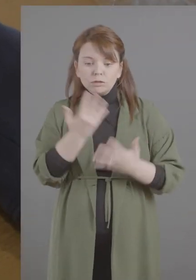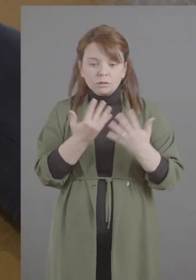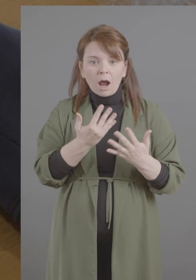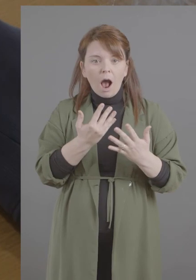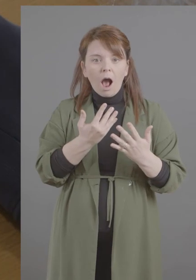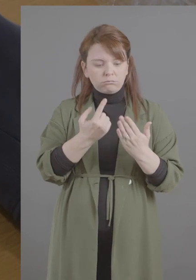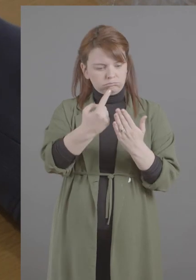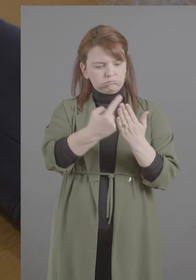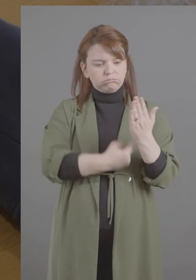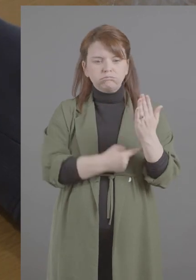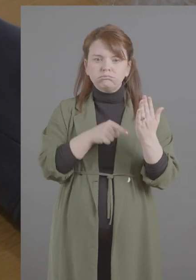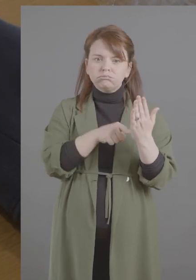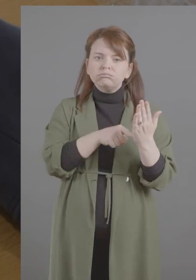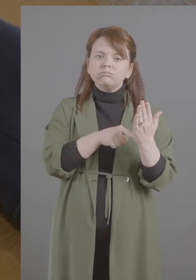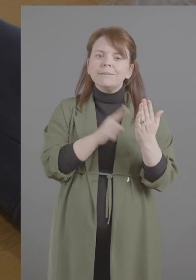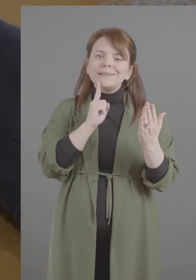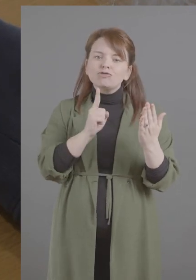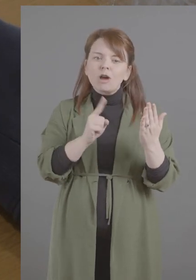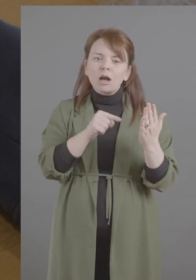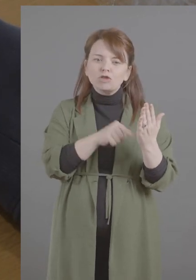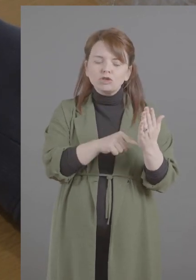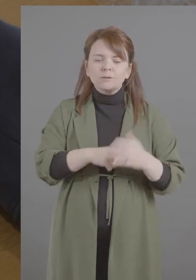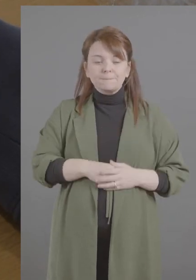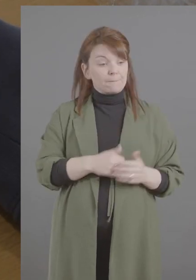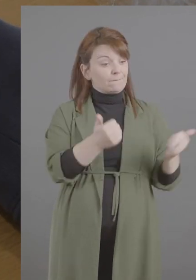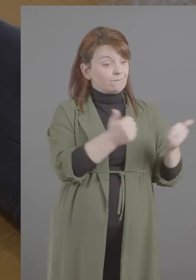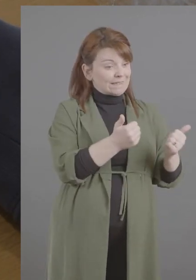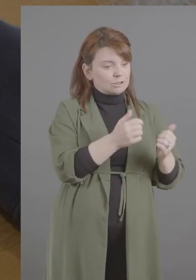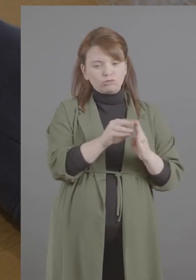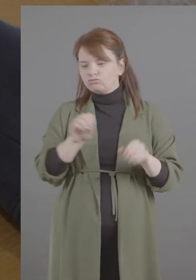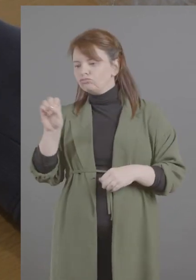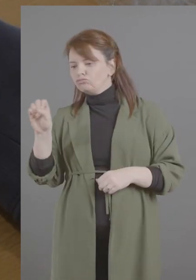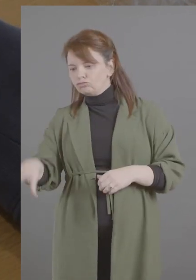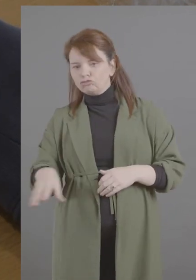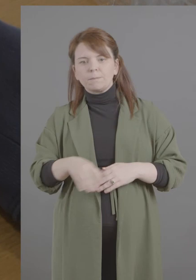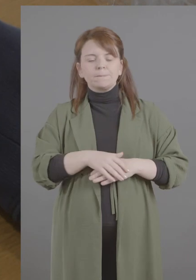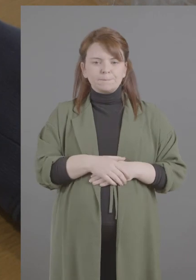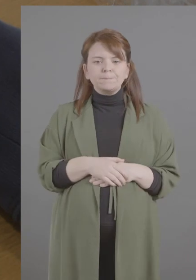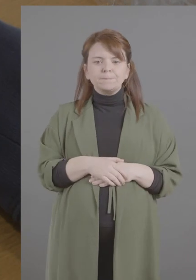Once you have reported your result dispose of your used test kit pack back into the test kit,